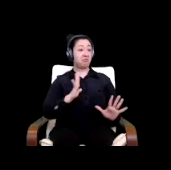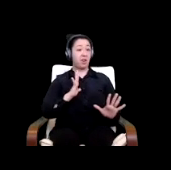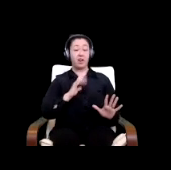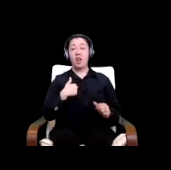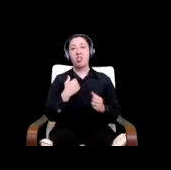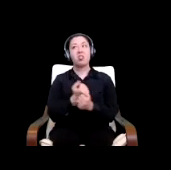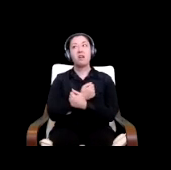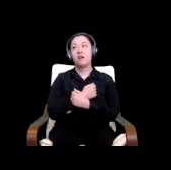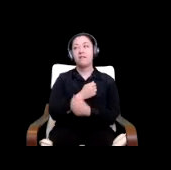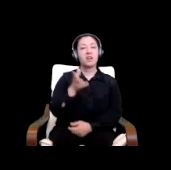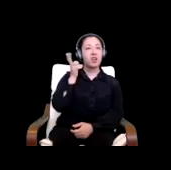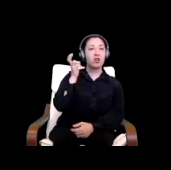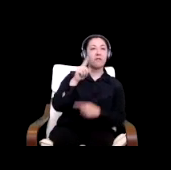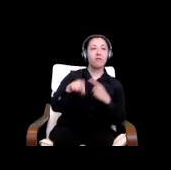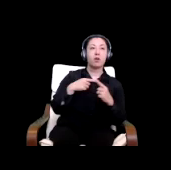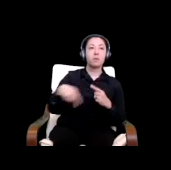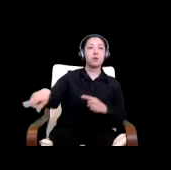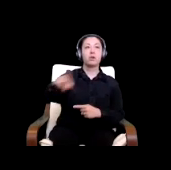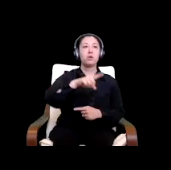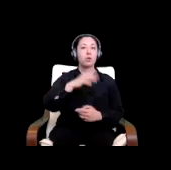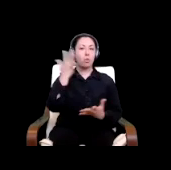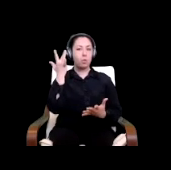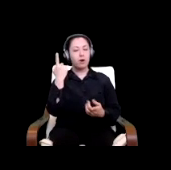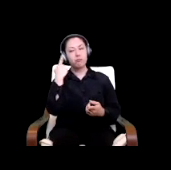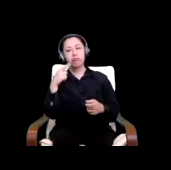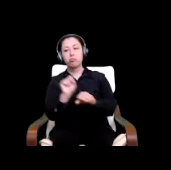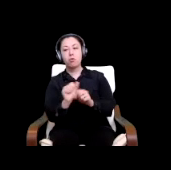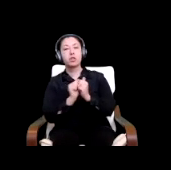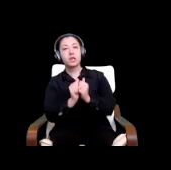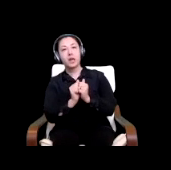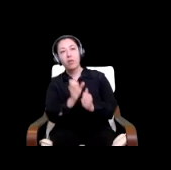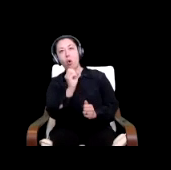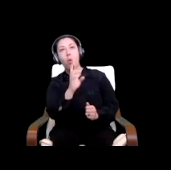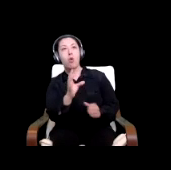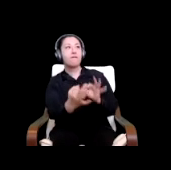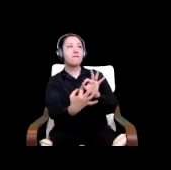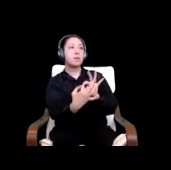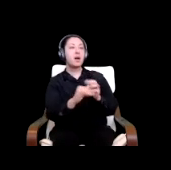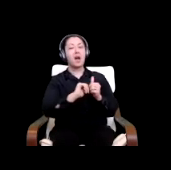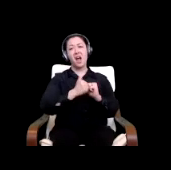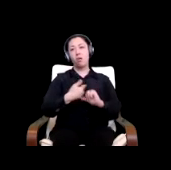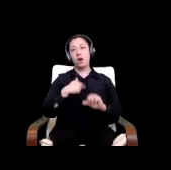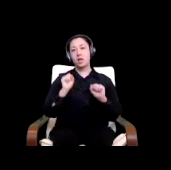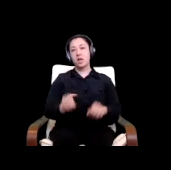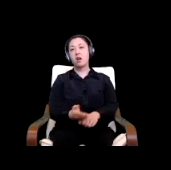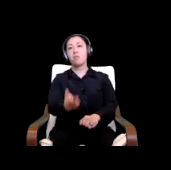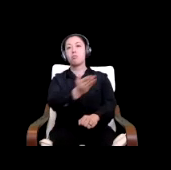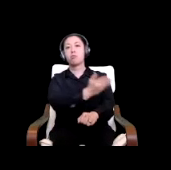the presentations for collaboration or input about how I can improve my future work. That